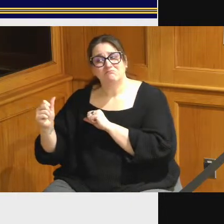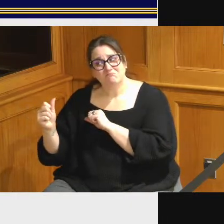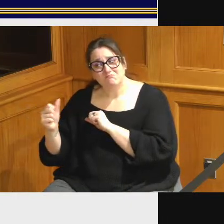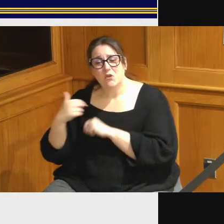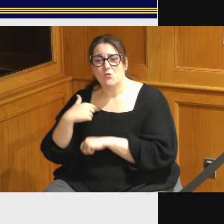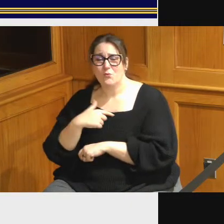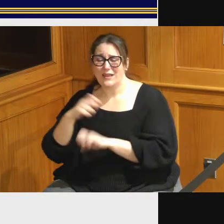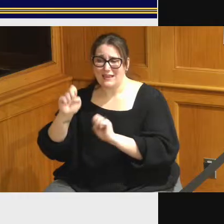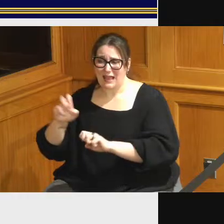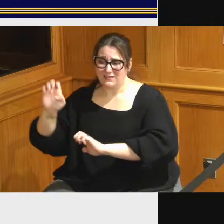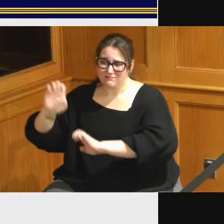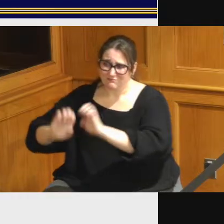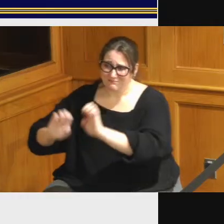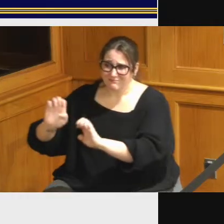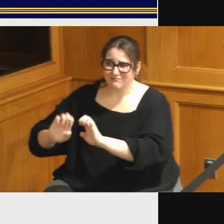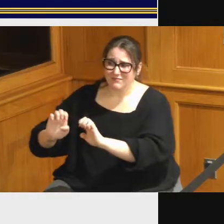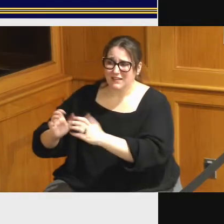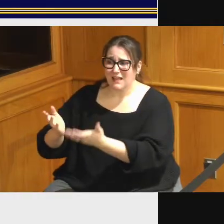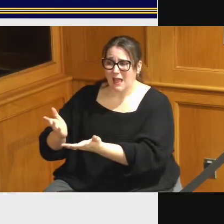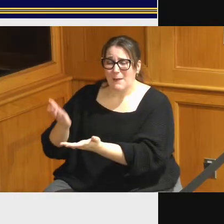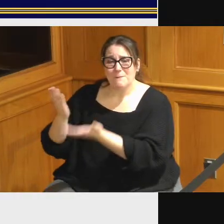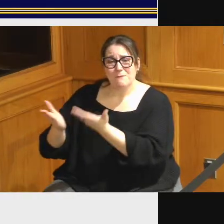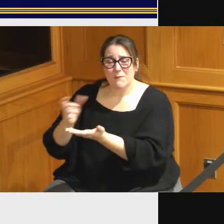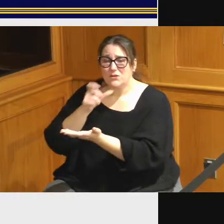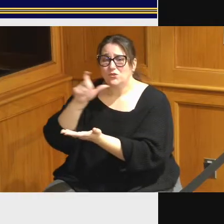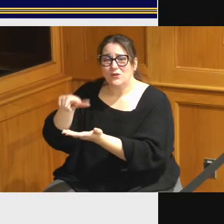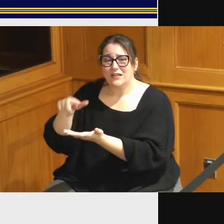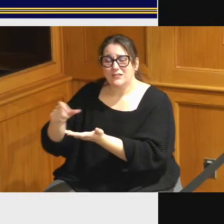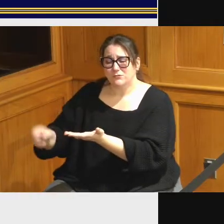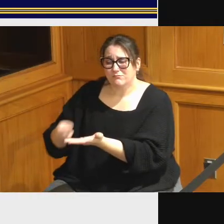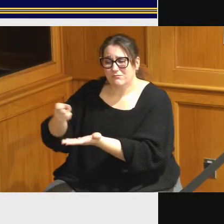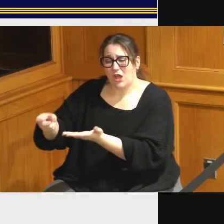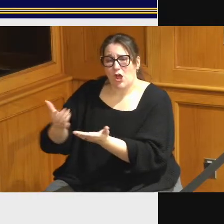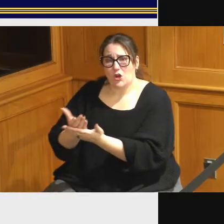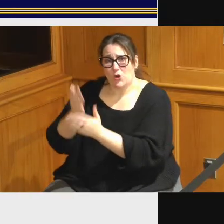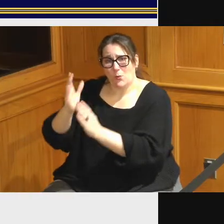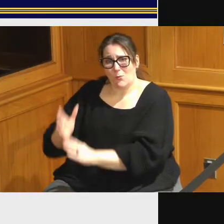and say, well, we may not have to refill that position because of these things. So, we're